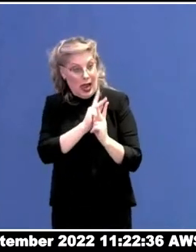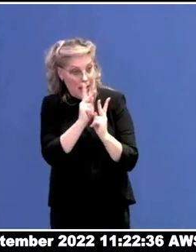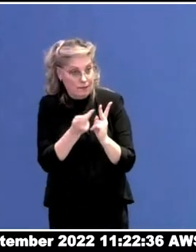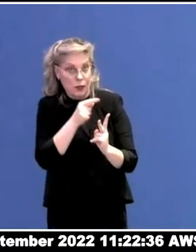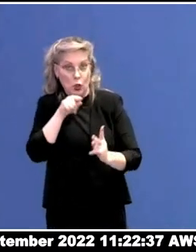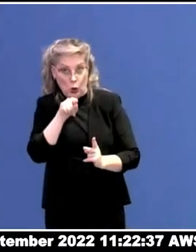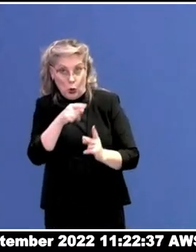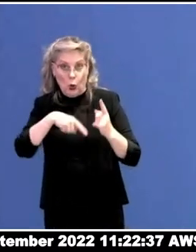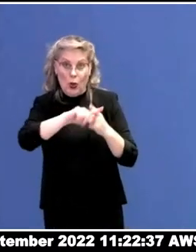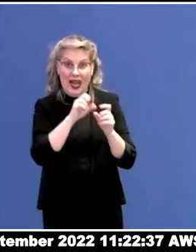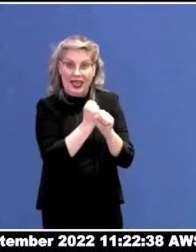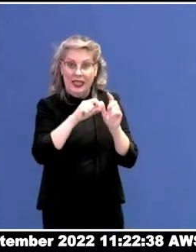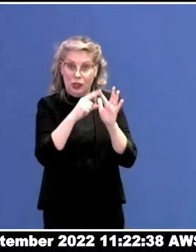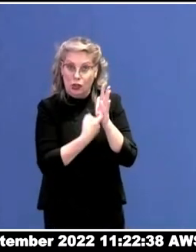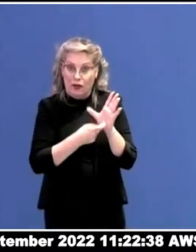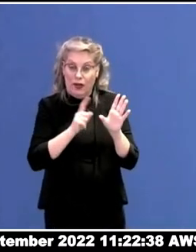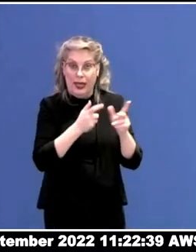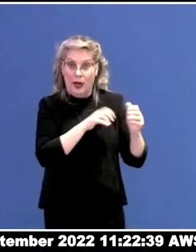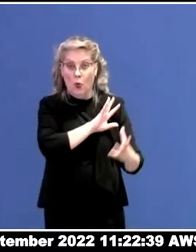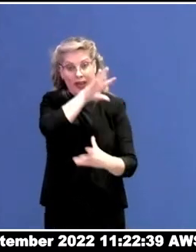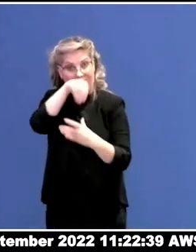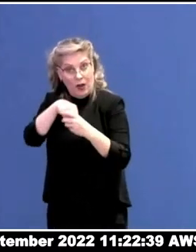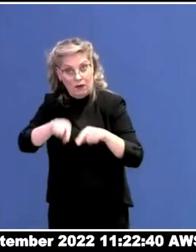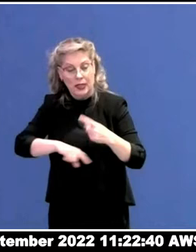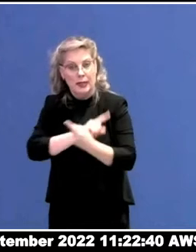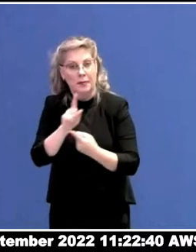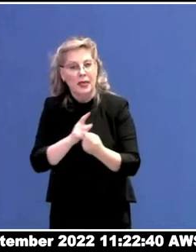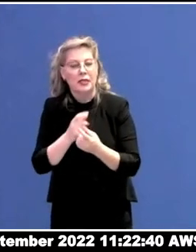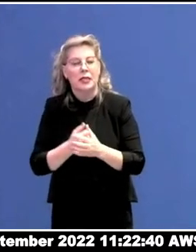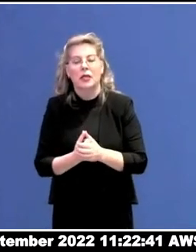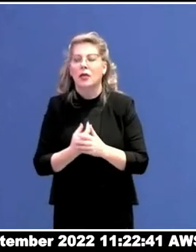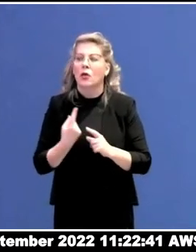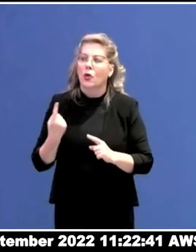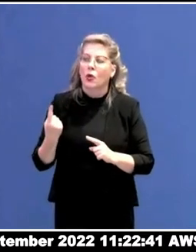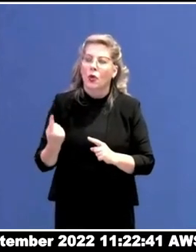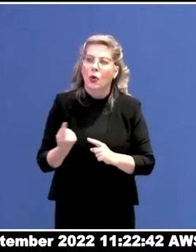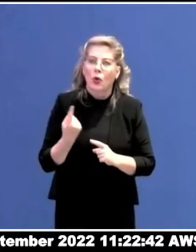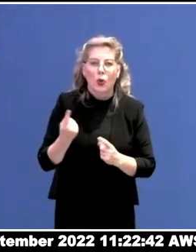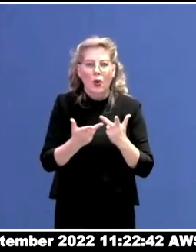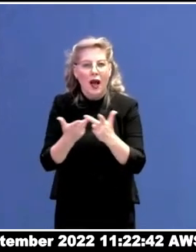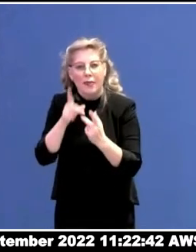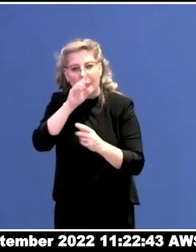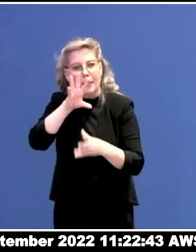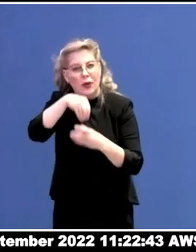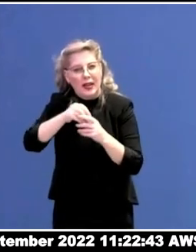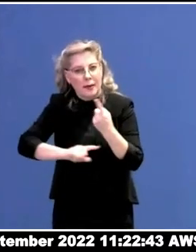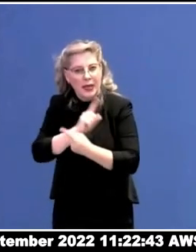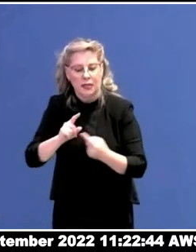Who else was at the table of those meetings? At the table, there were unit managers. There were also psychologists.